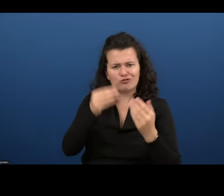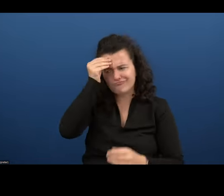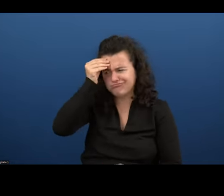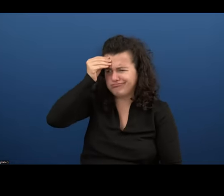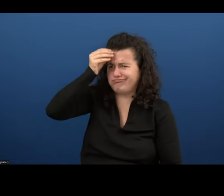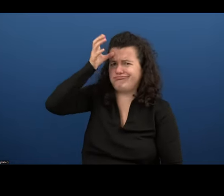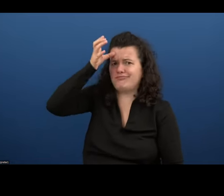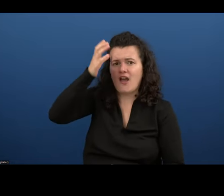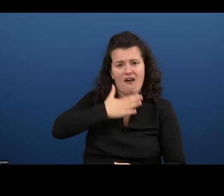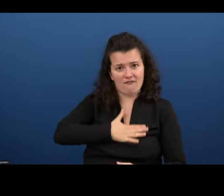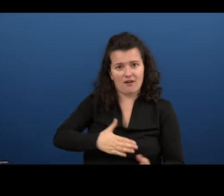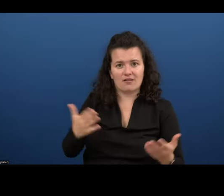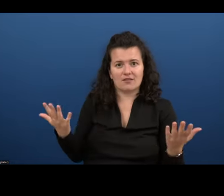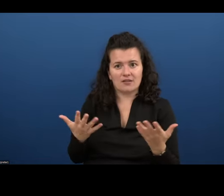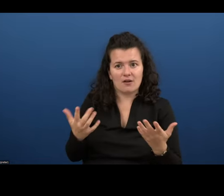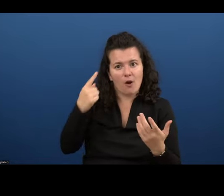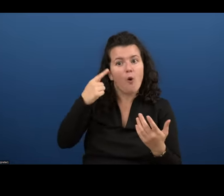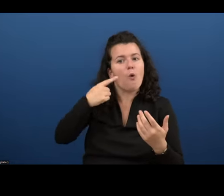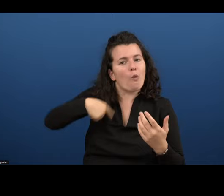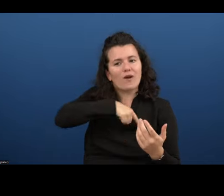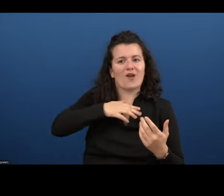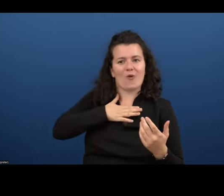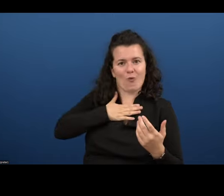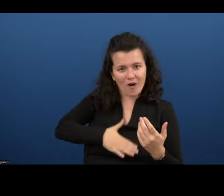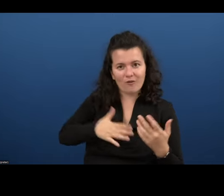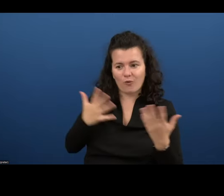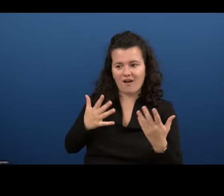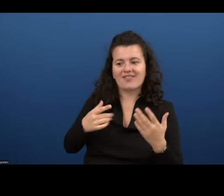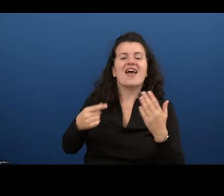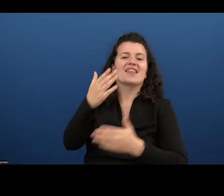so that people with disabilities can use them. 14:33:35 And there is a skill shortage in